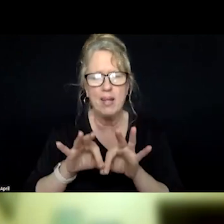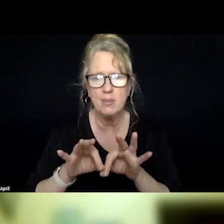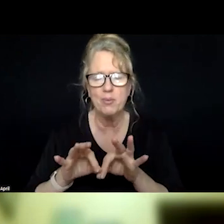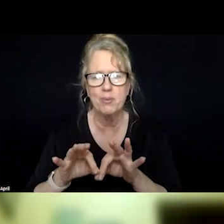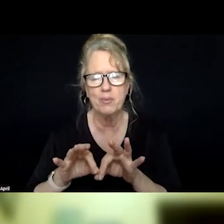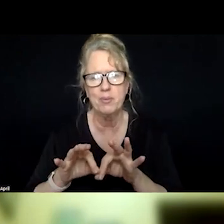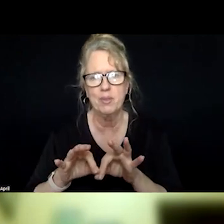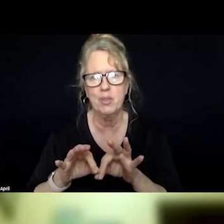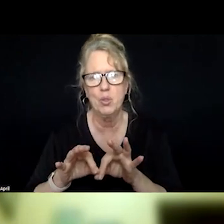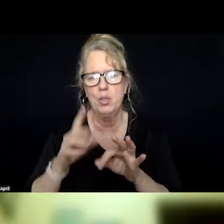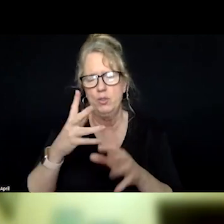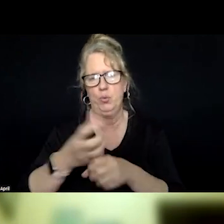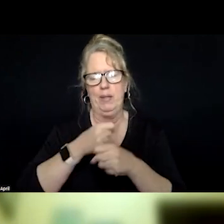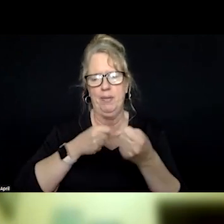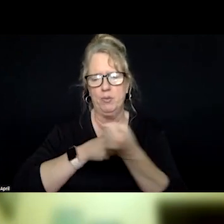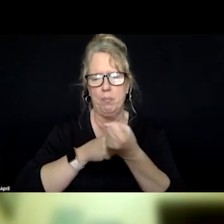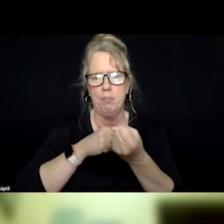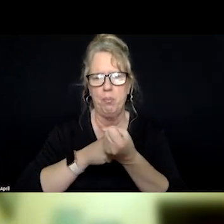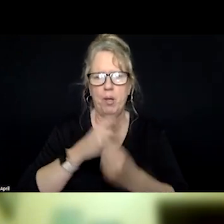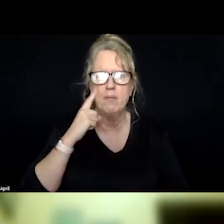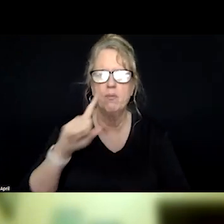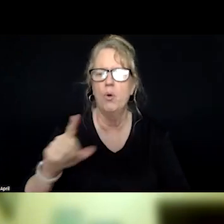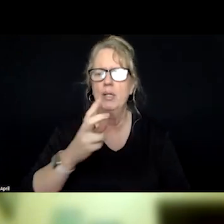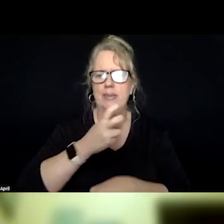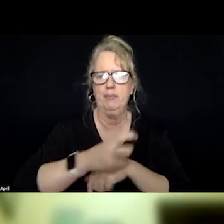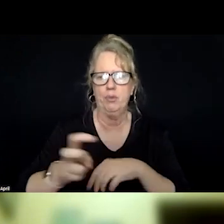TO GET SUPPORT INTO THESE DIFFICULT AREAS.